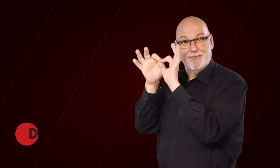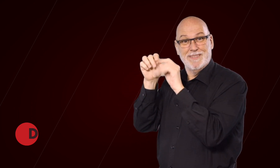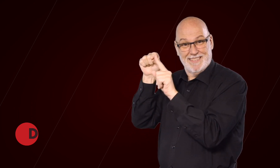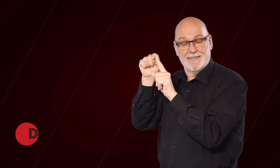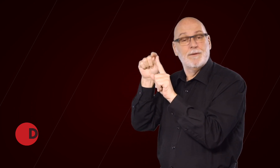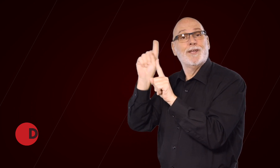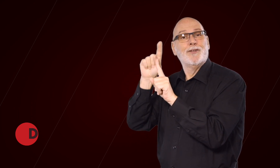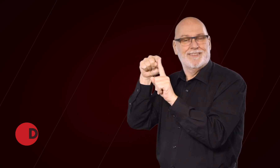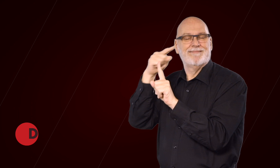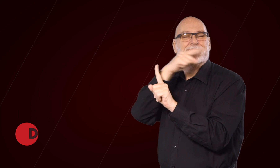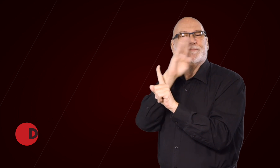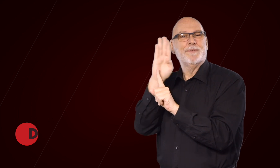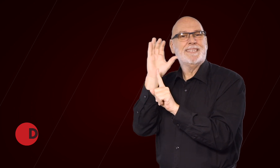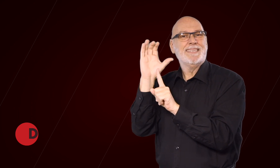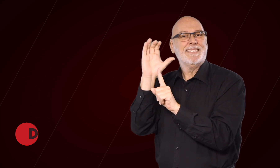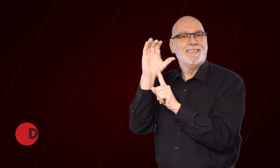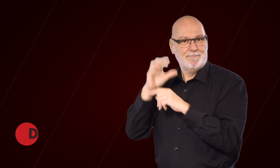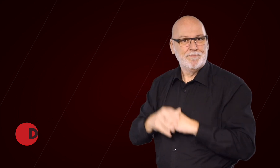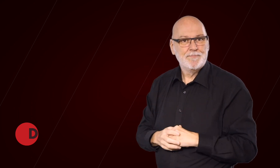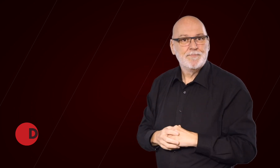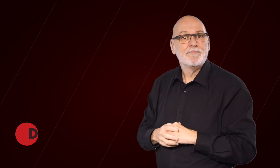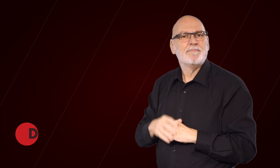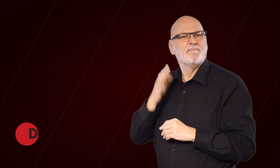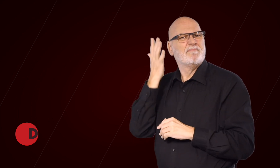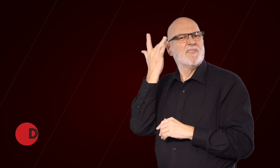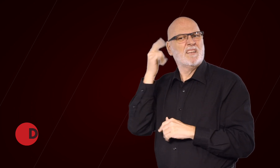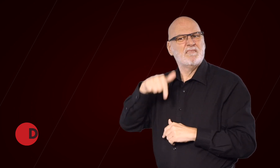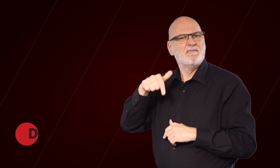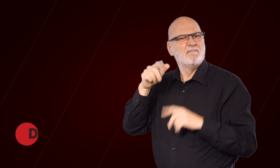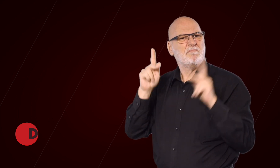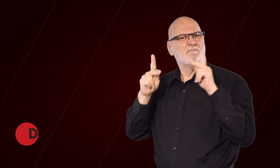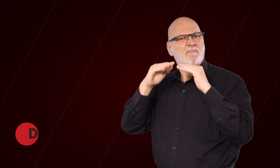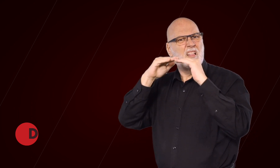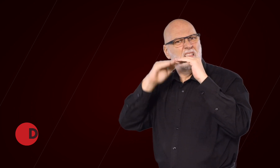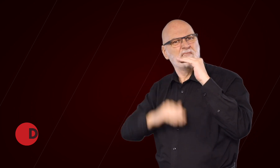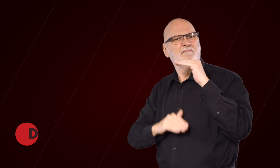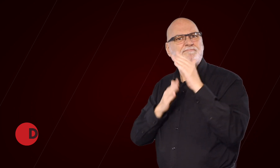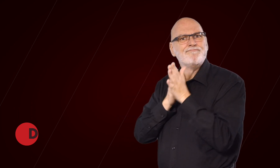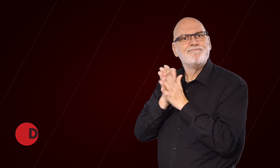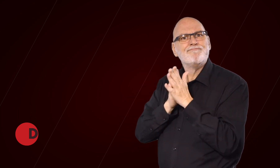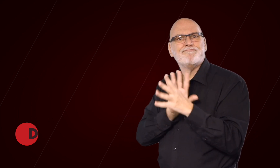Why is there less interest and enrollment